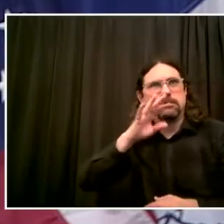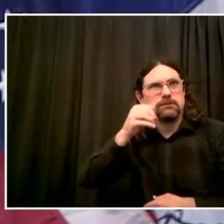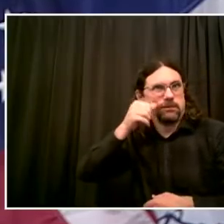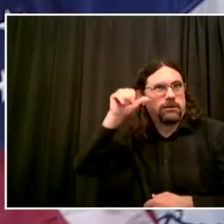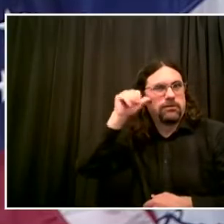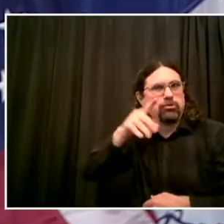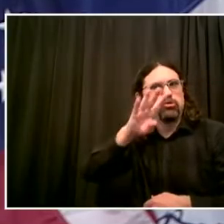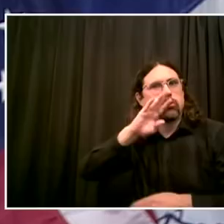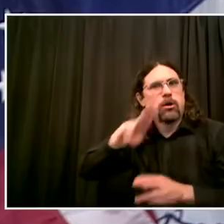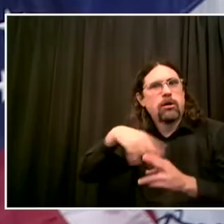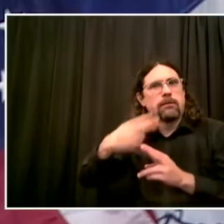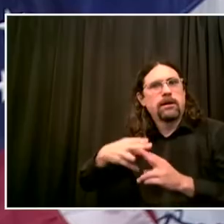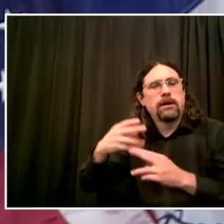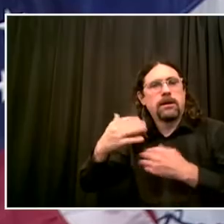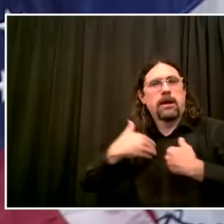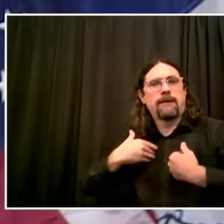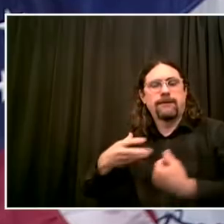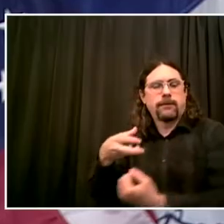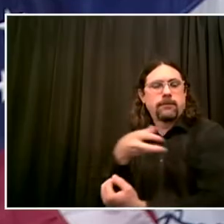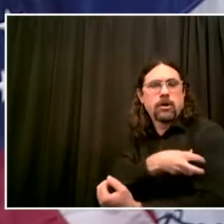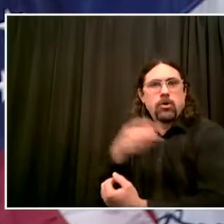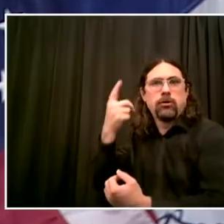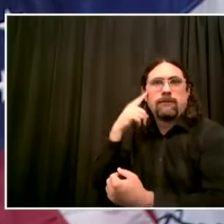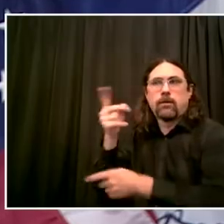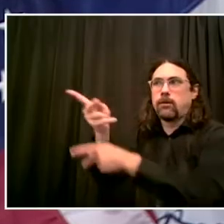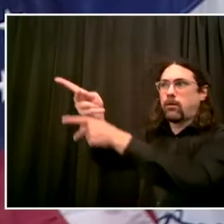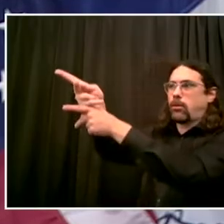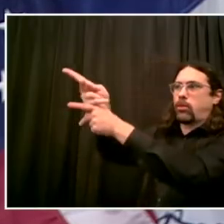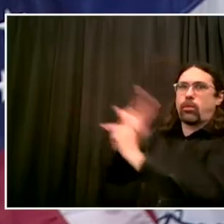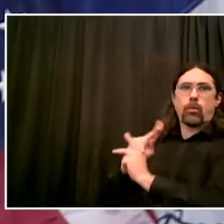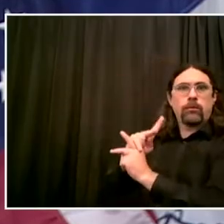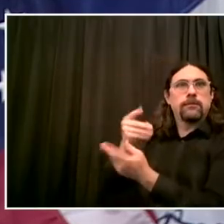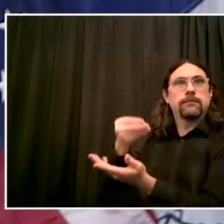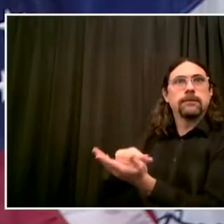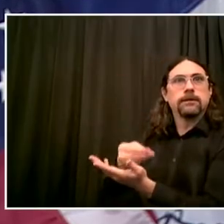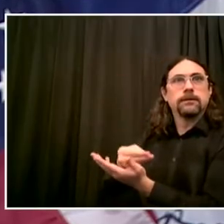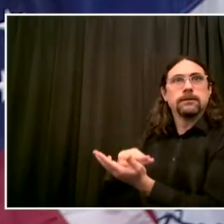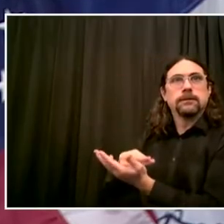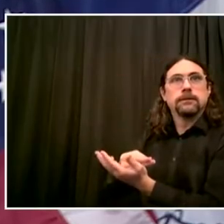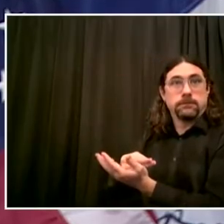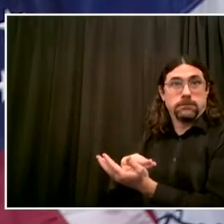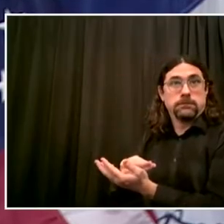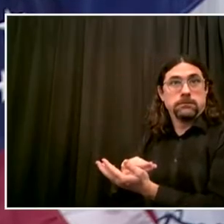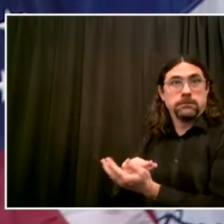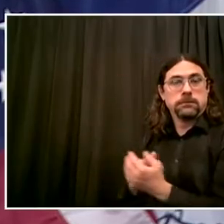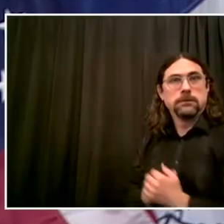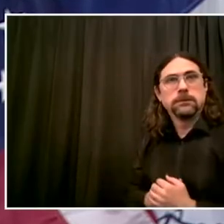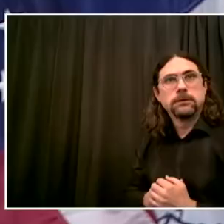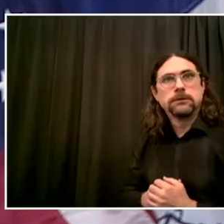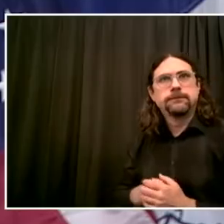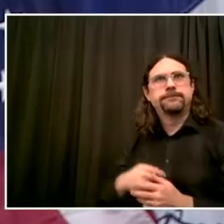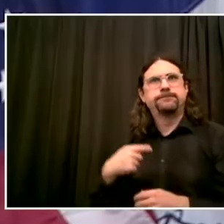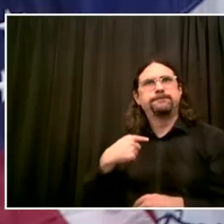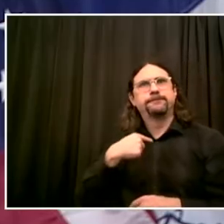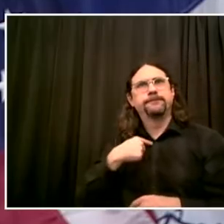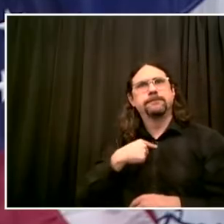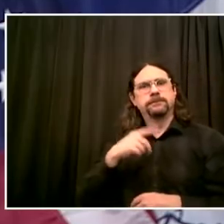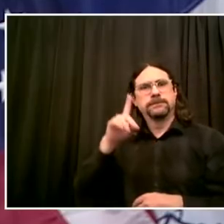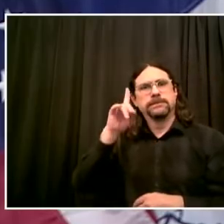TALKED ABOUT YESTERDAY IN TERMS OFTH E BORROWING